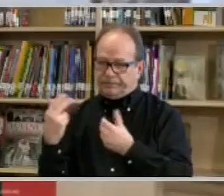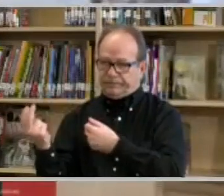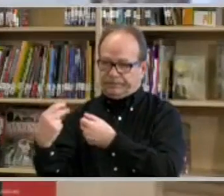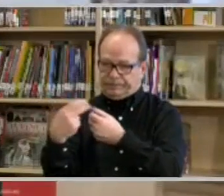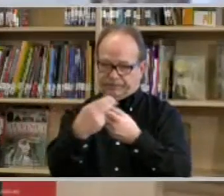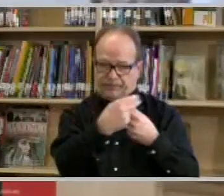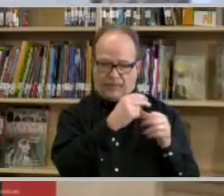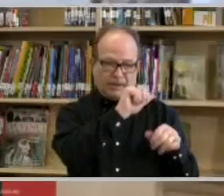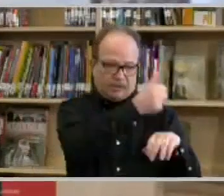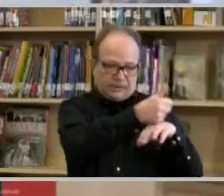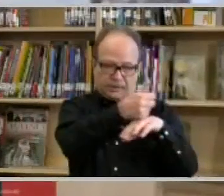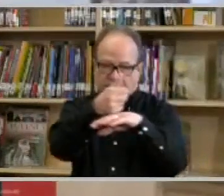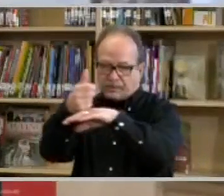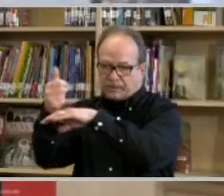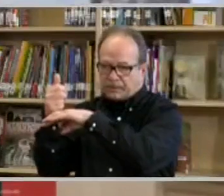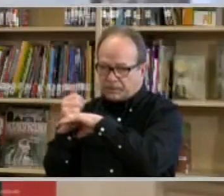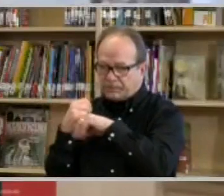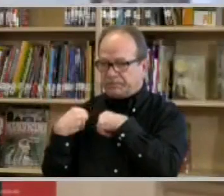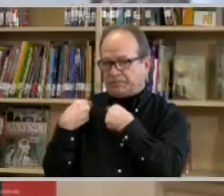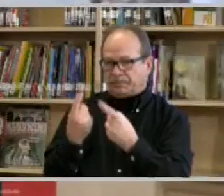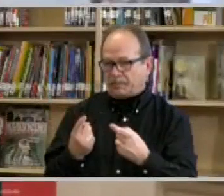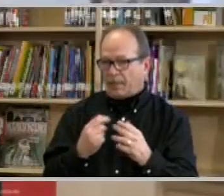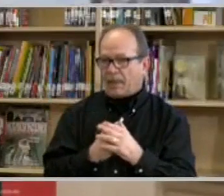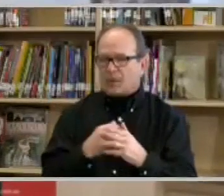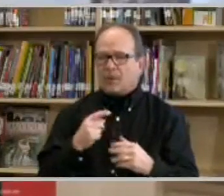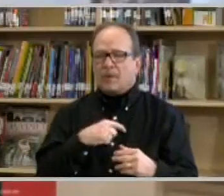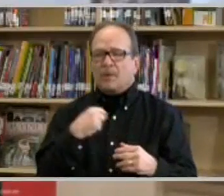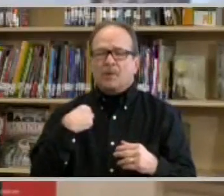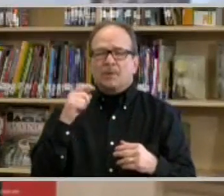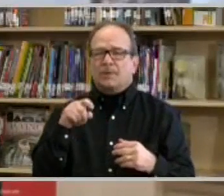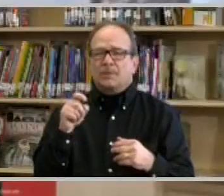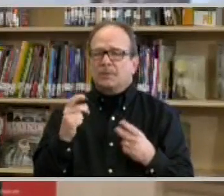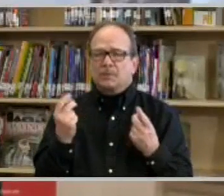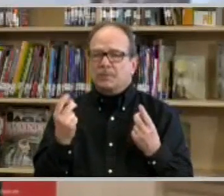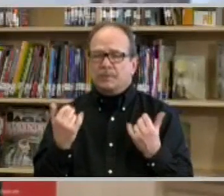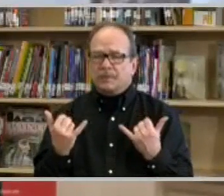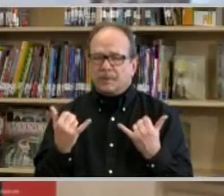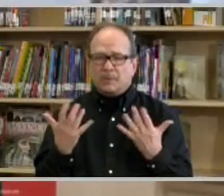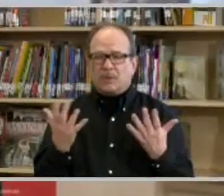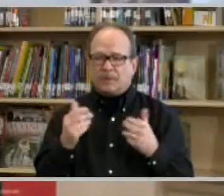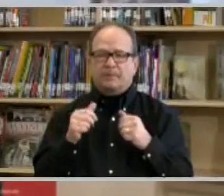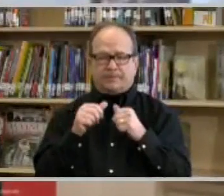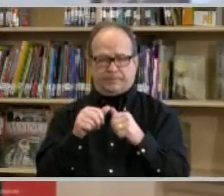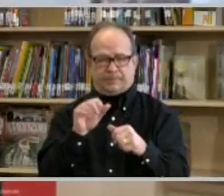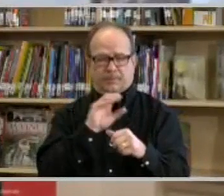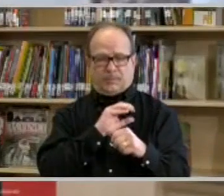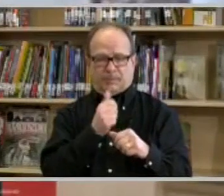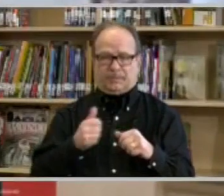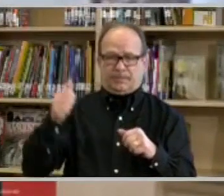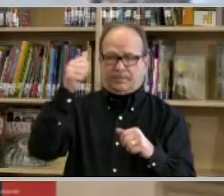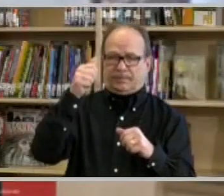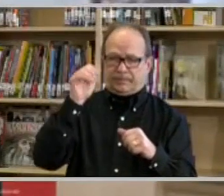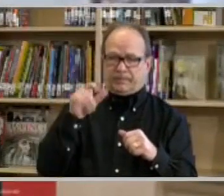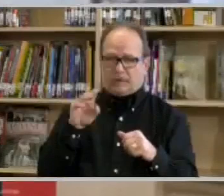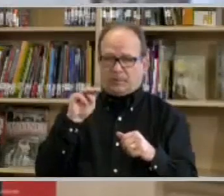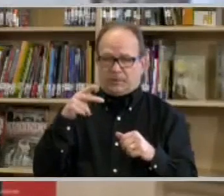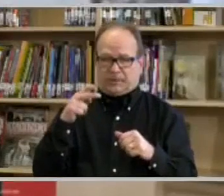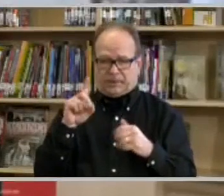SOME PEOPLE AROUND THE TABLE IN SMALL GROUP DISCUSSIONS ABOUT